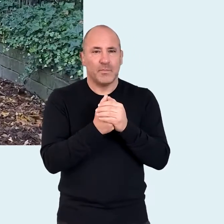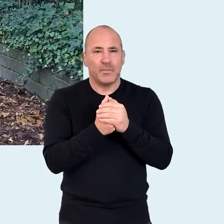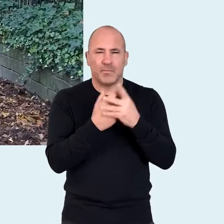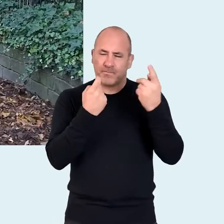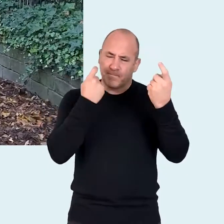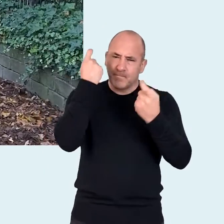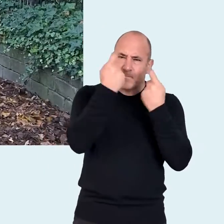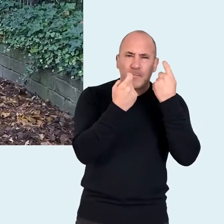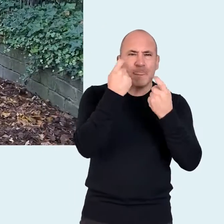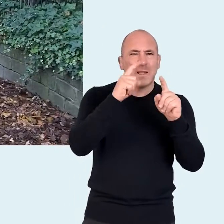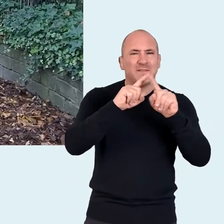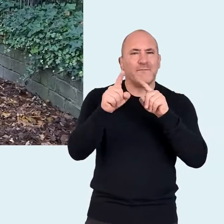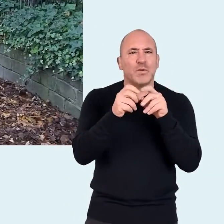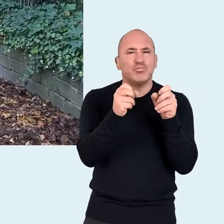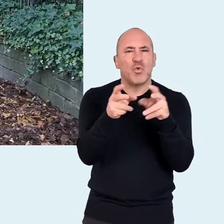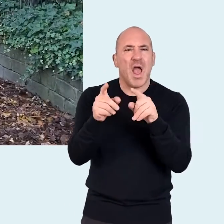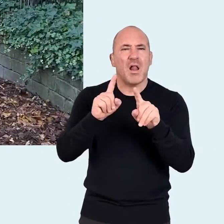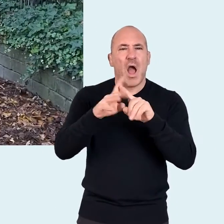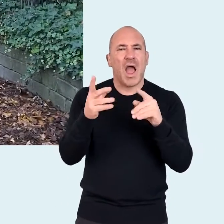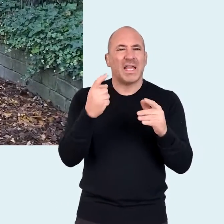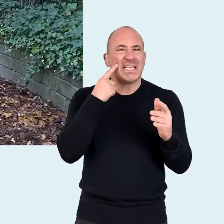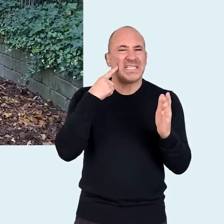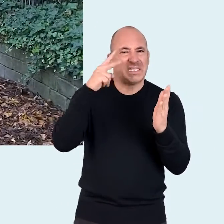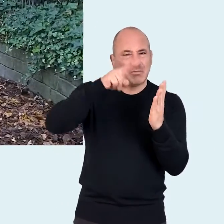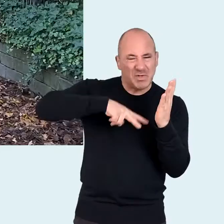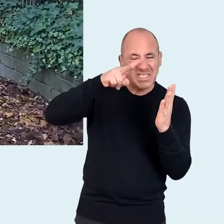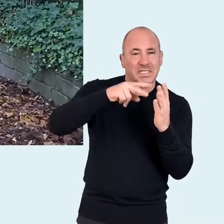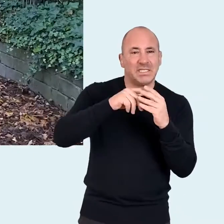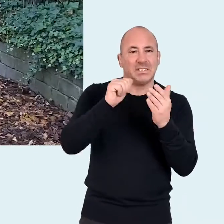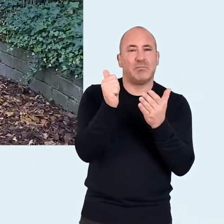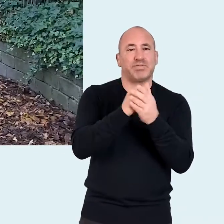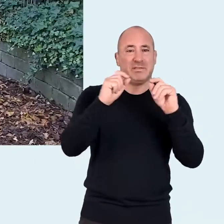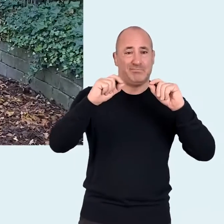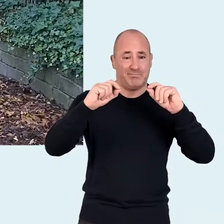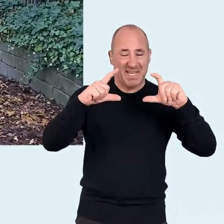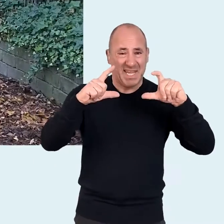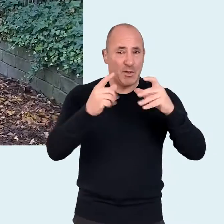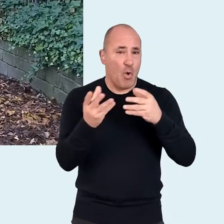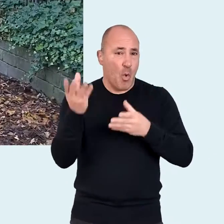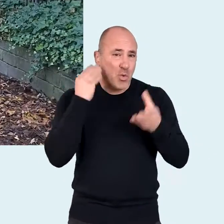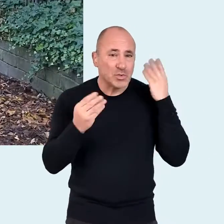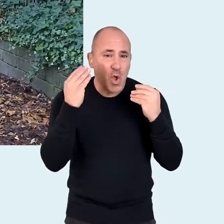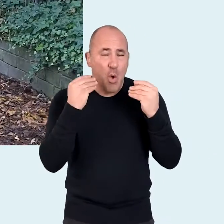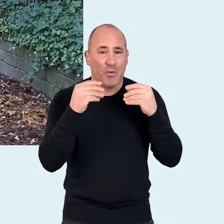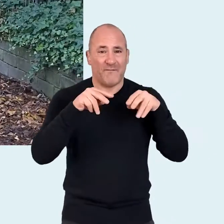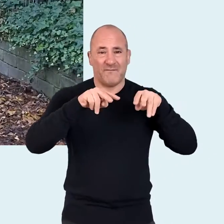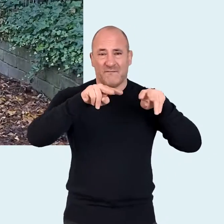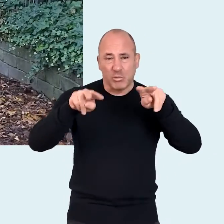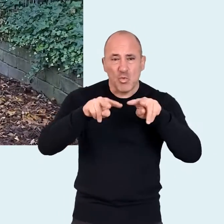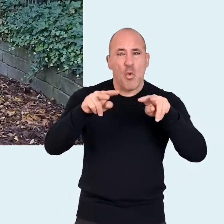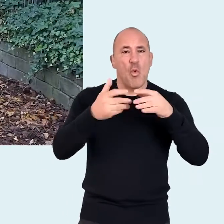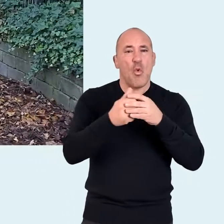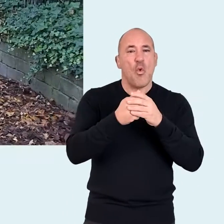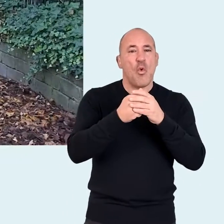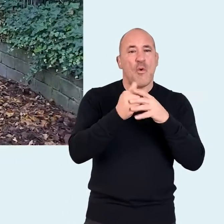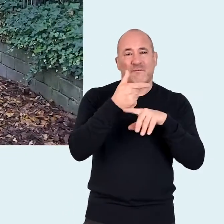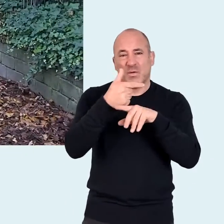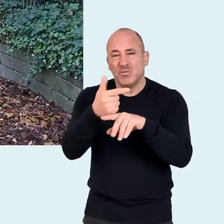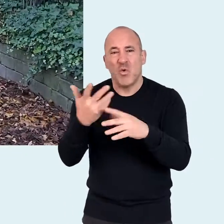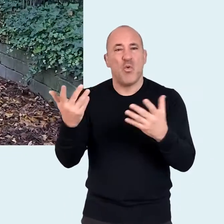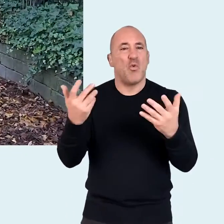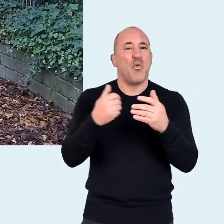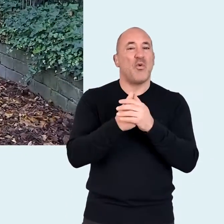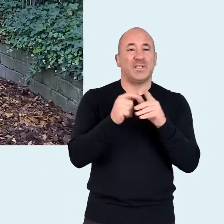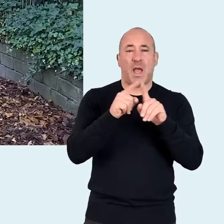them. Think about different formats such as easy read, large print, audio, video, and